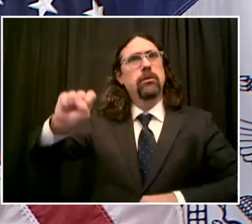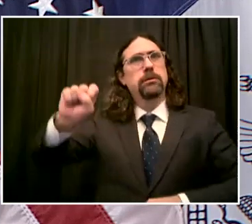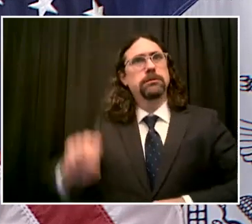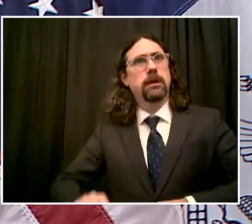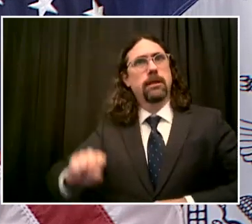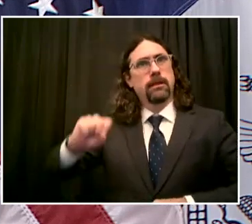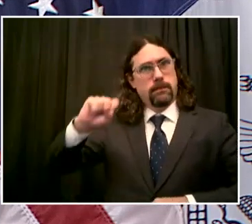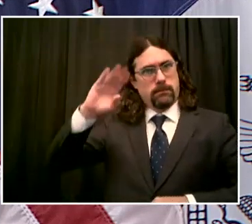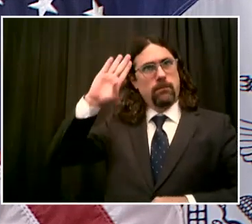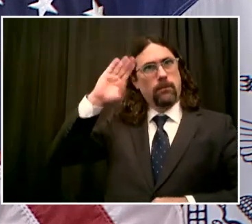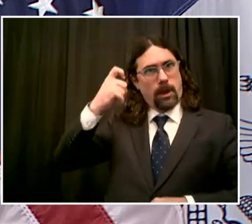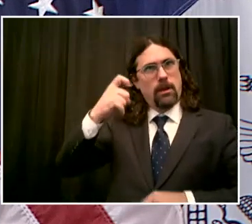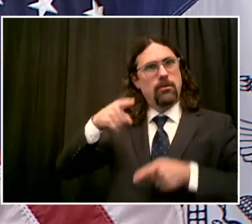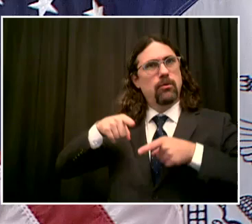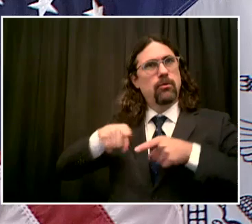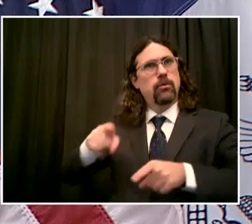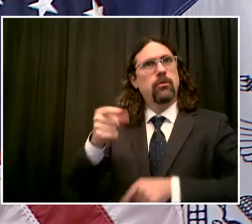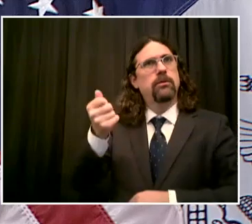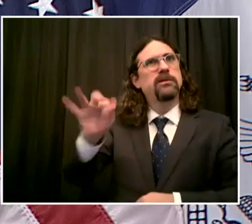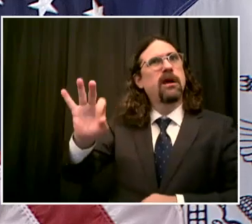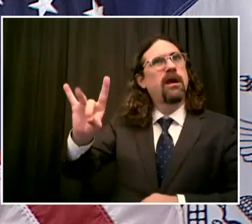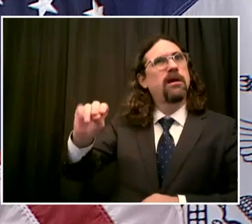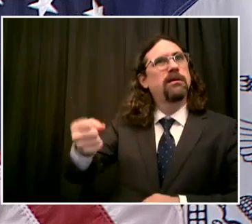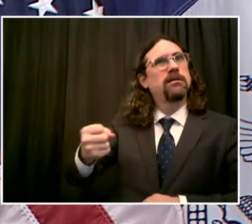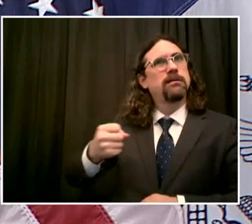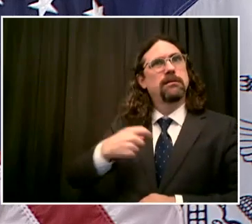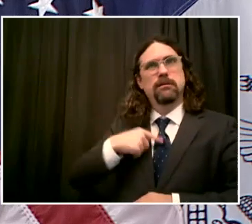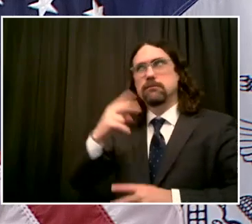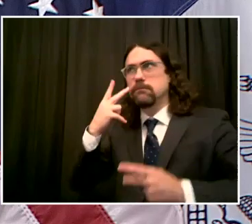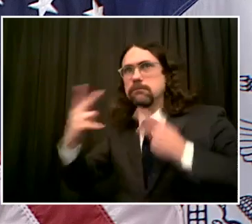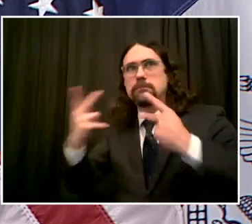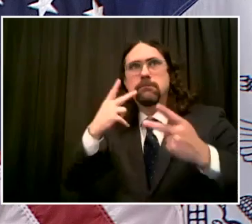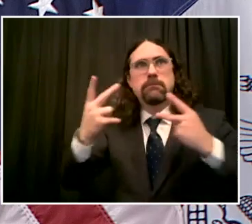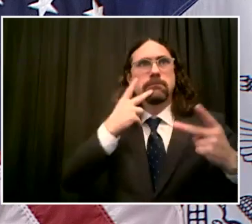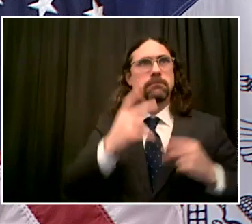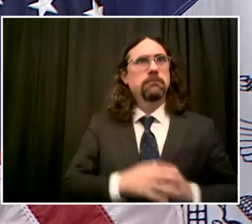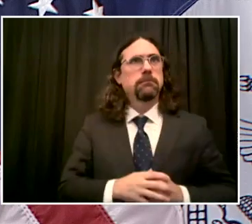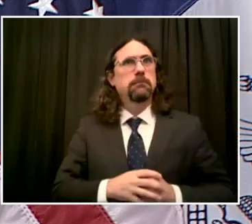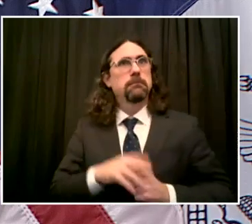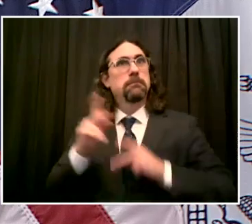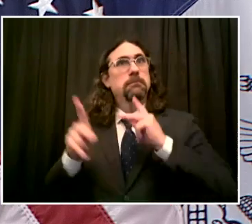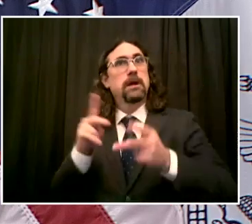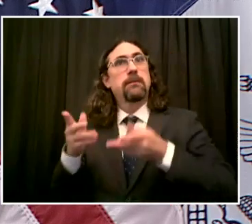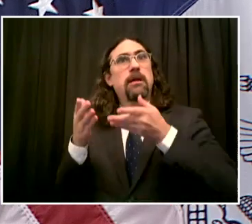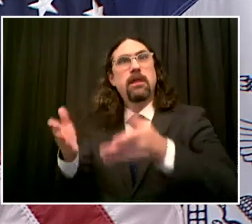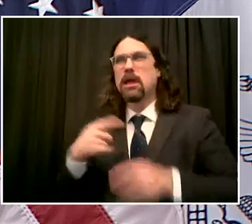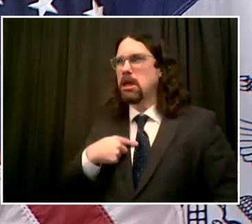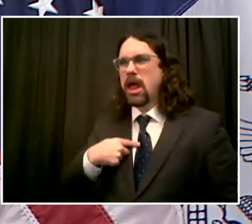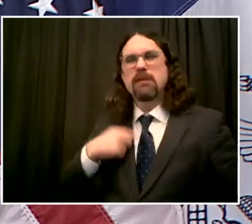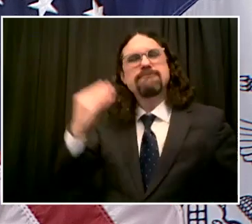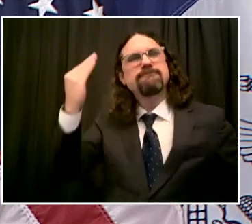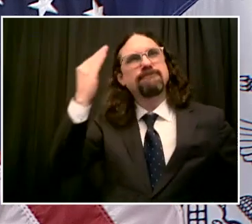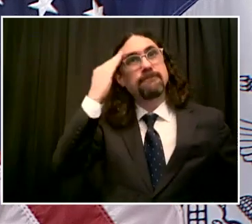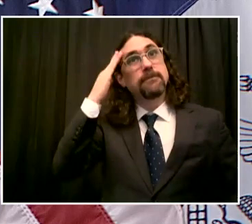A PLACE THAT WAS DEVASTATED AT THAT TIME. TBU WHAT I SAW A LOT OF NEW YORKERS WOULD NOT GIVE IN TO